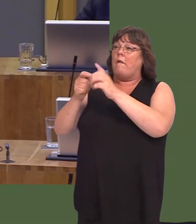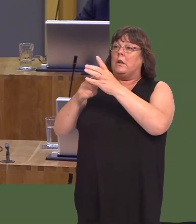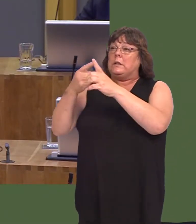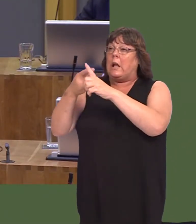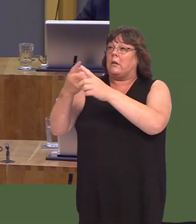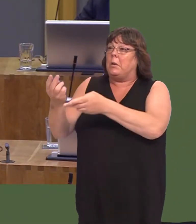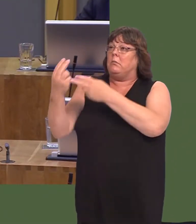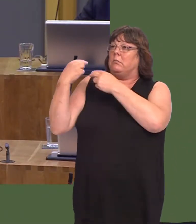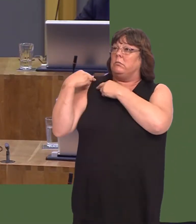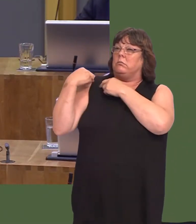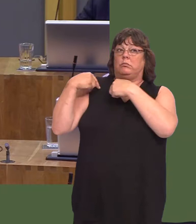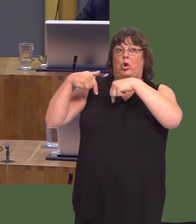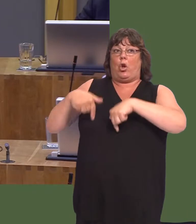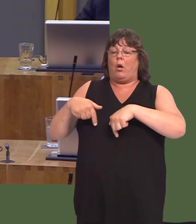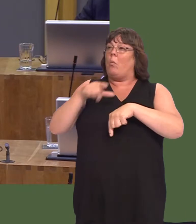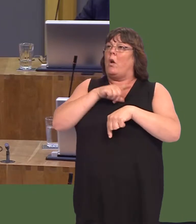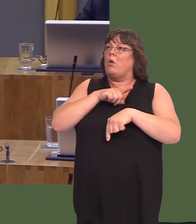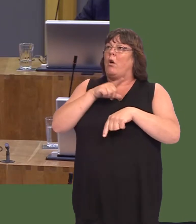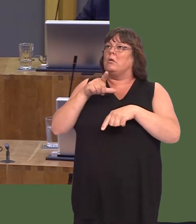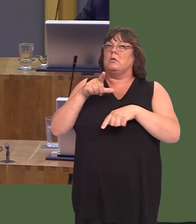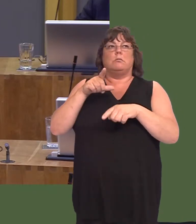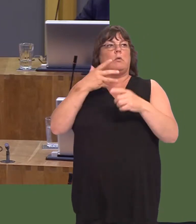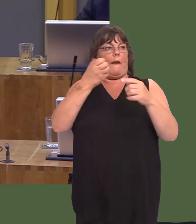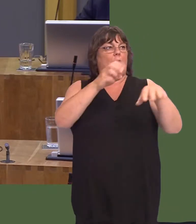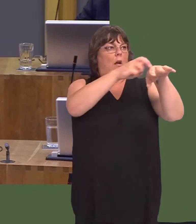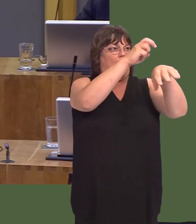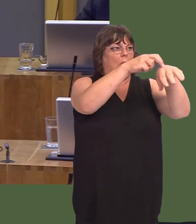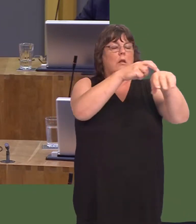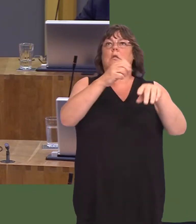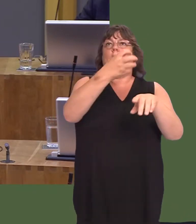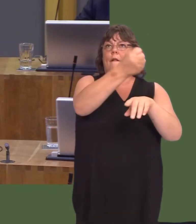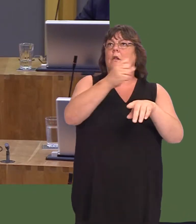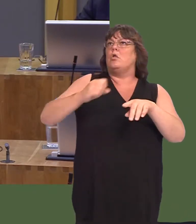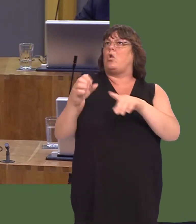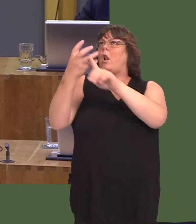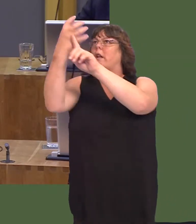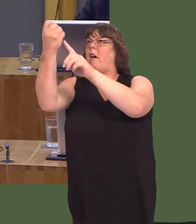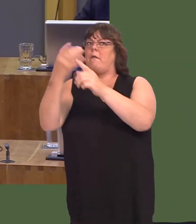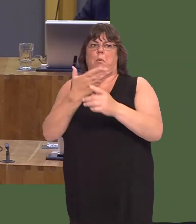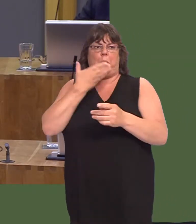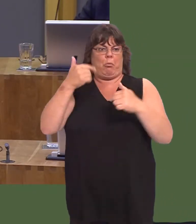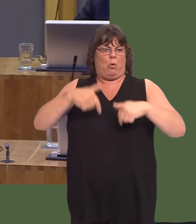There is no reason why it should be devolved in Northern Ireland, devolved in Scotland, but not devolved in Wales. What would we do with it?